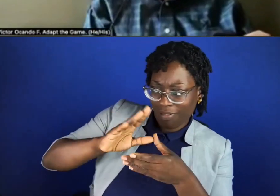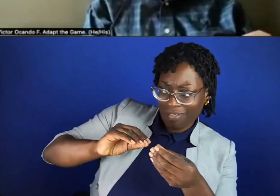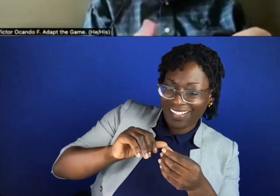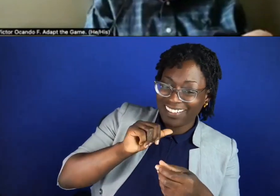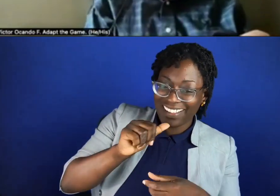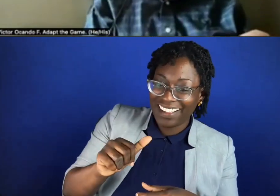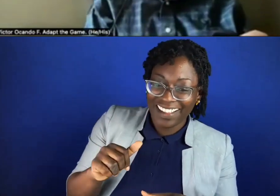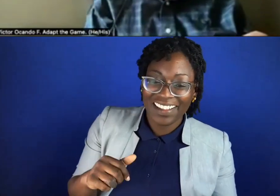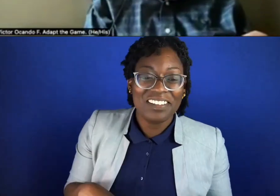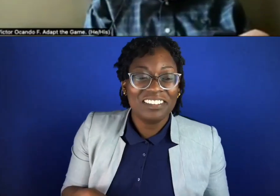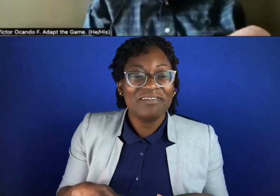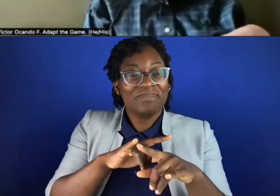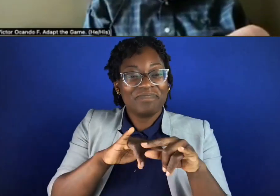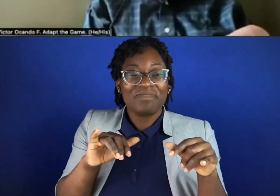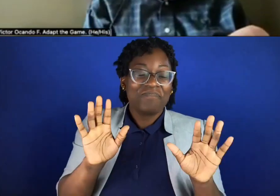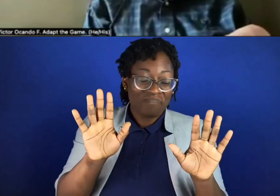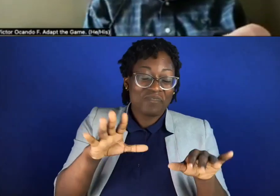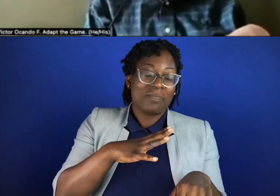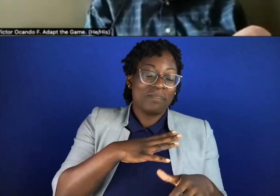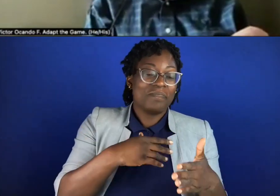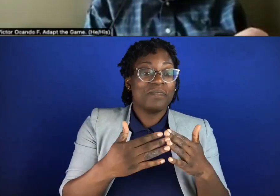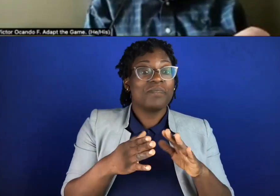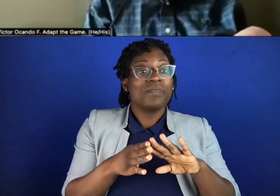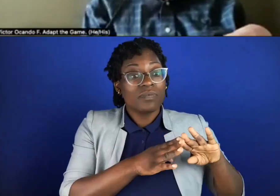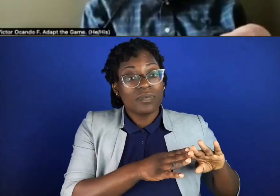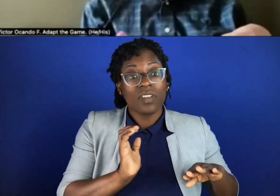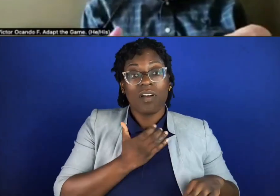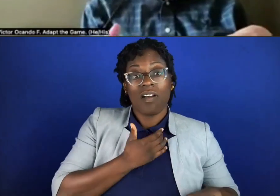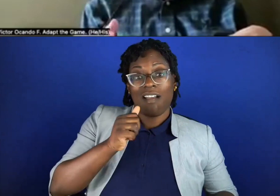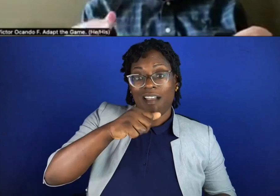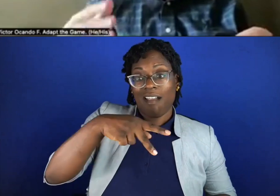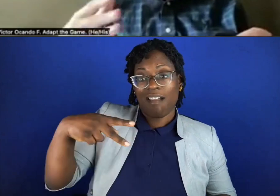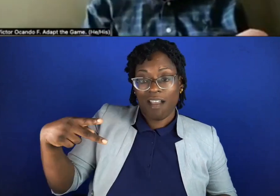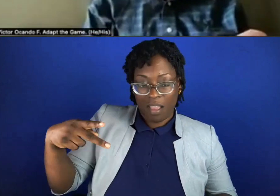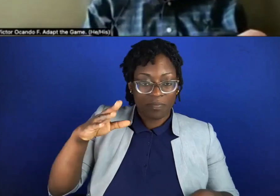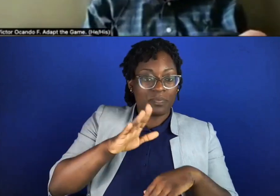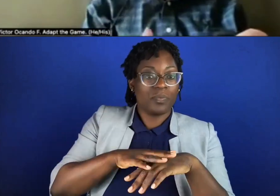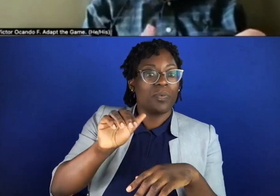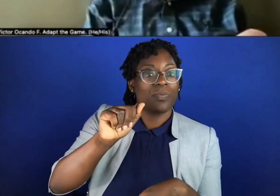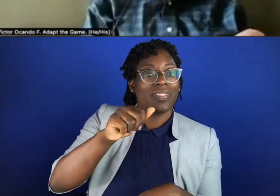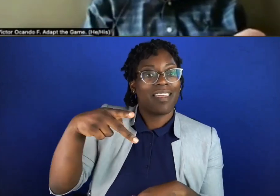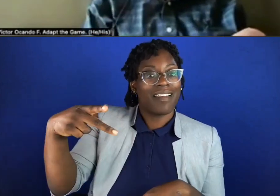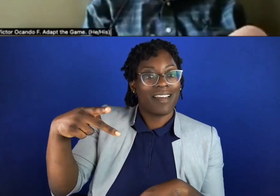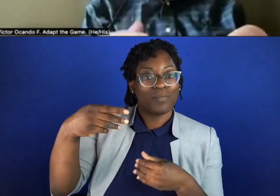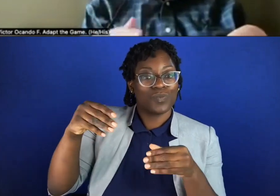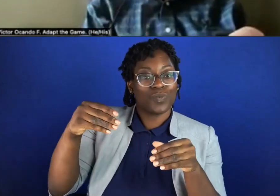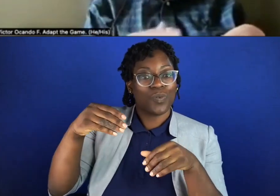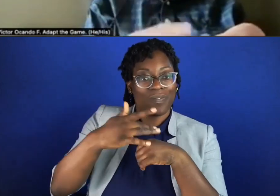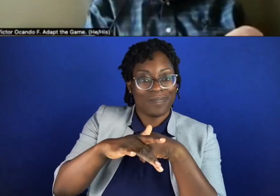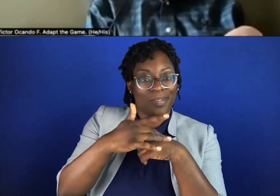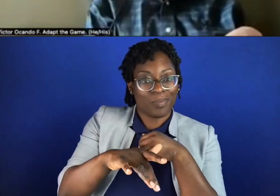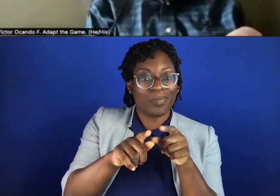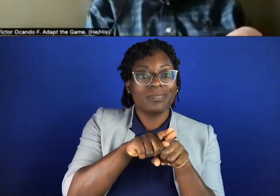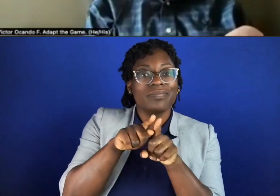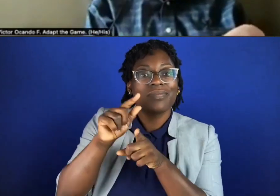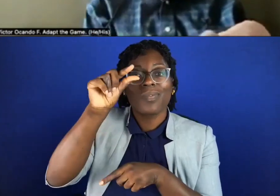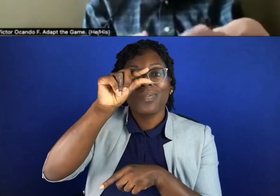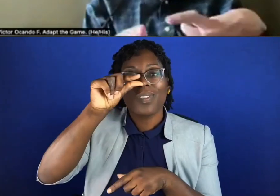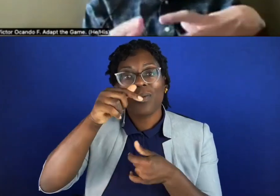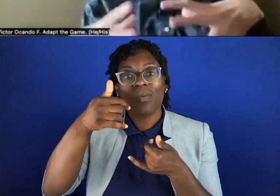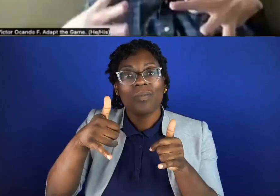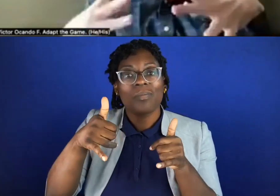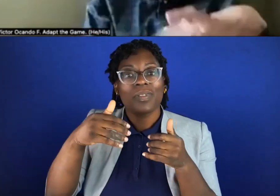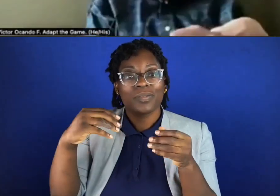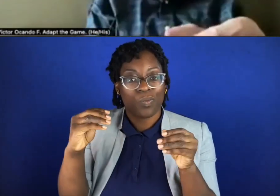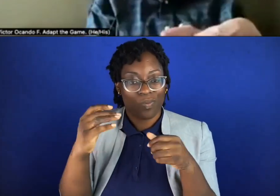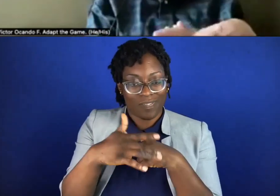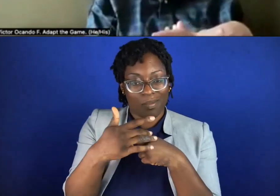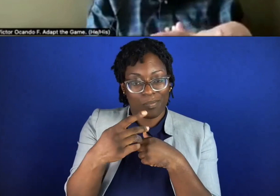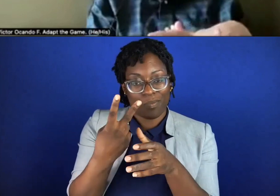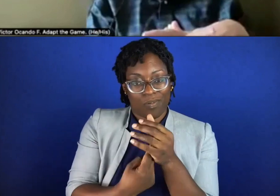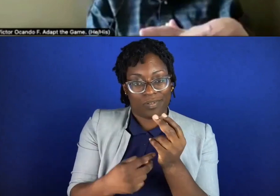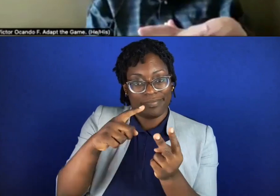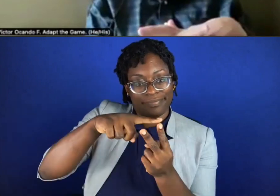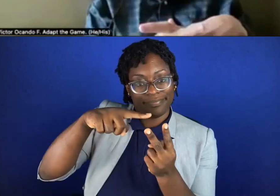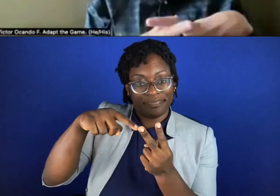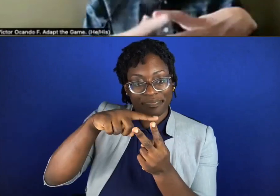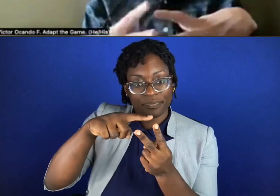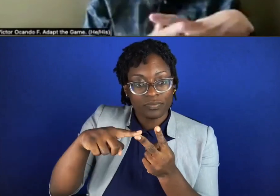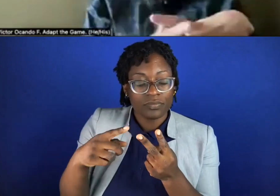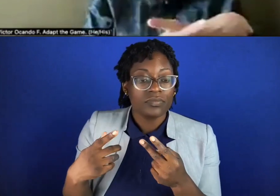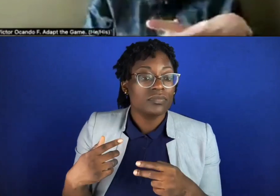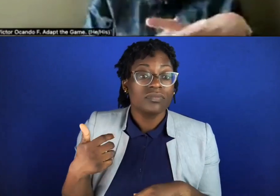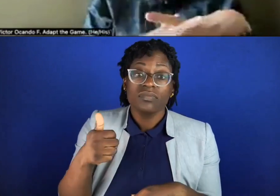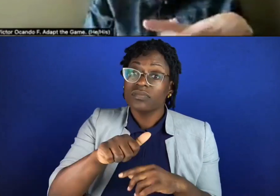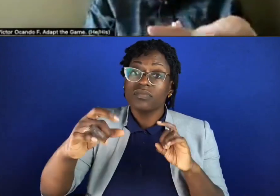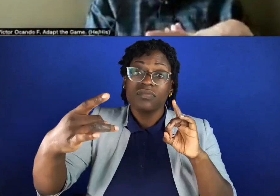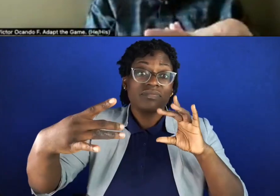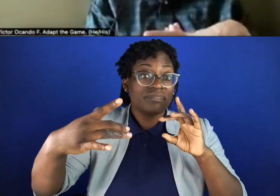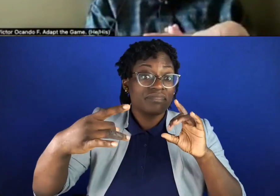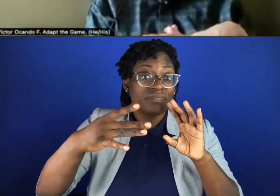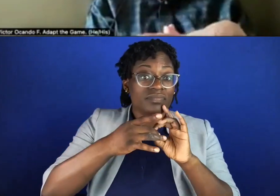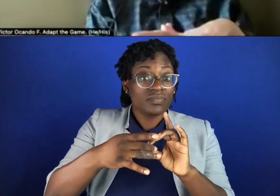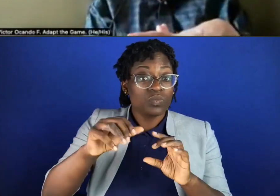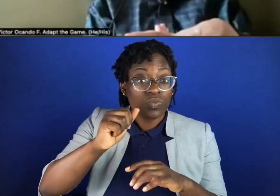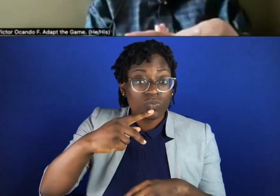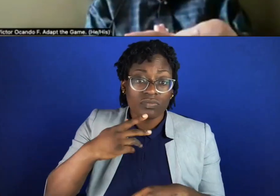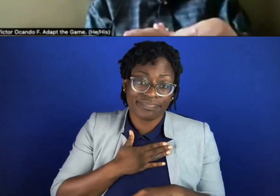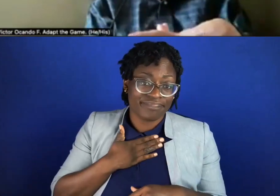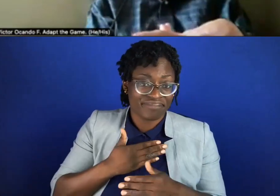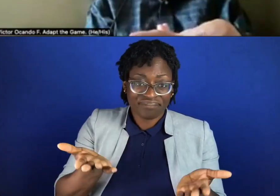Our app is live on the App Store and Google Play Store so any feedback that people can